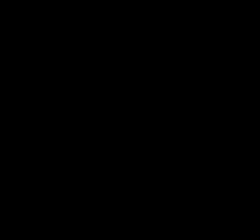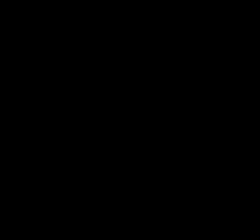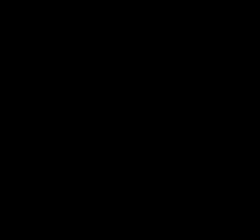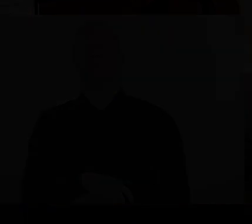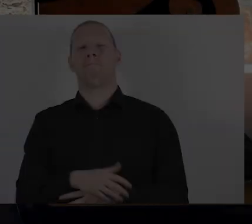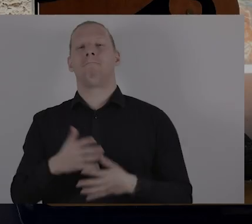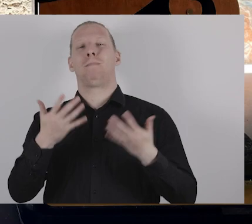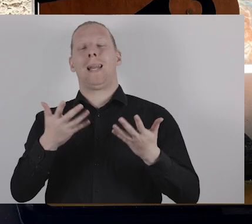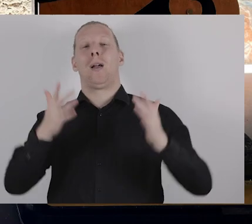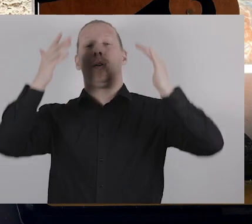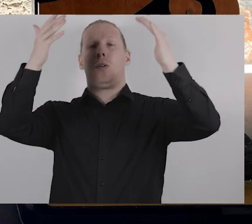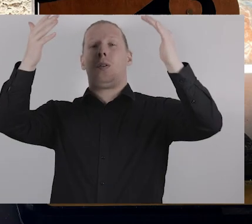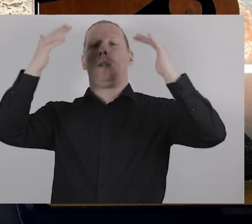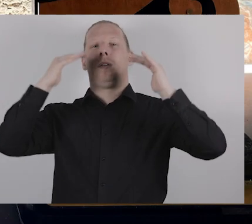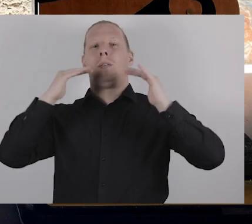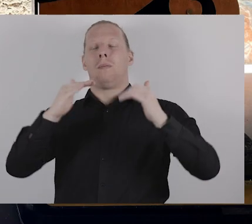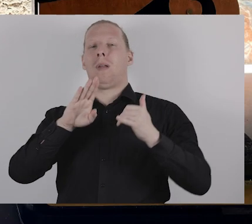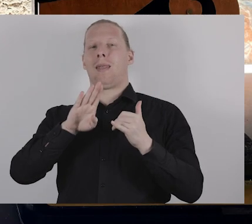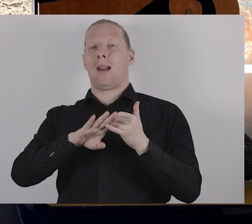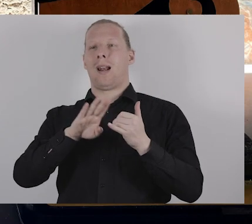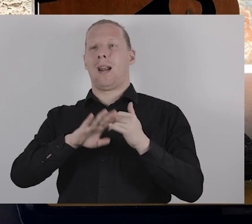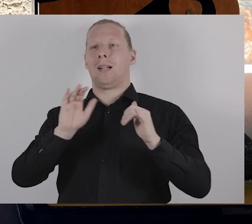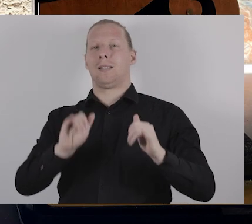IN TE REO MĀORI: We've now arrived to the final award for this year,